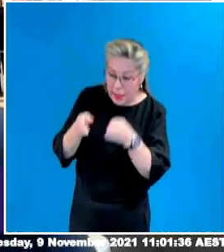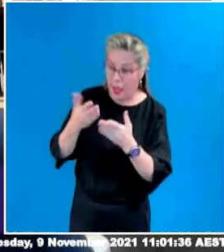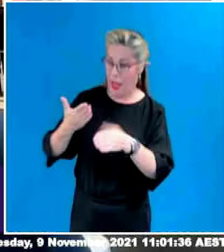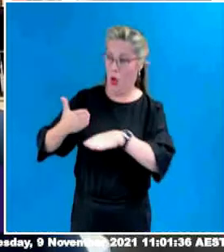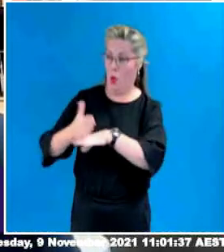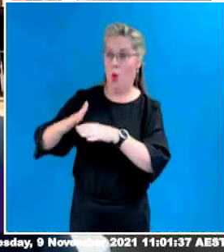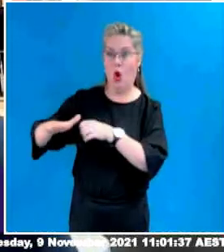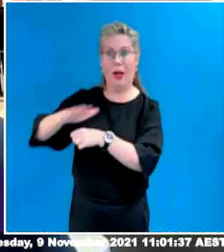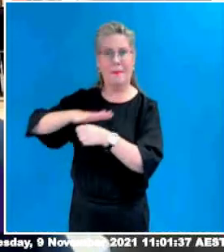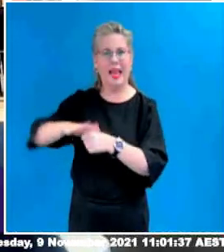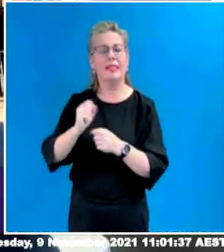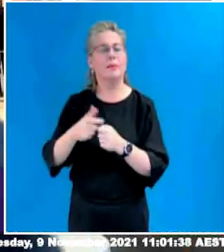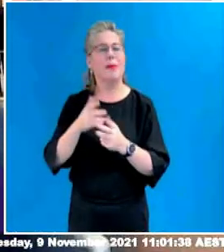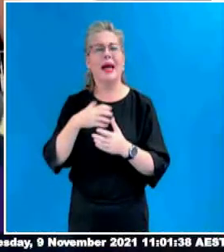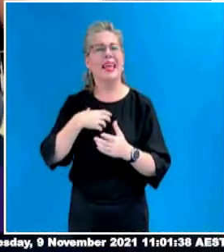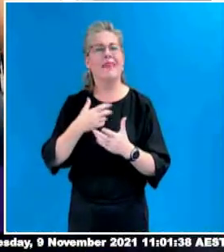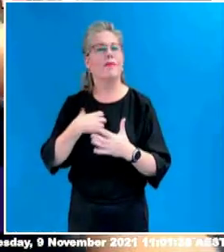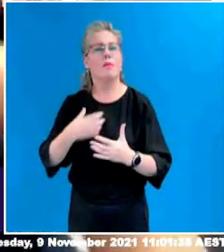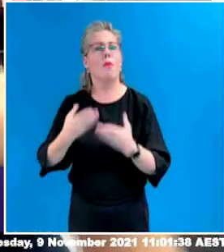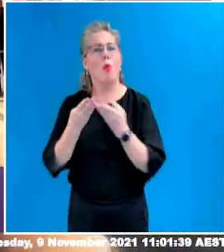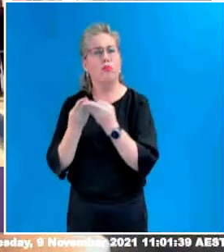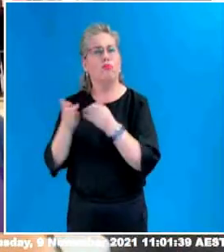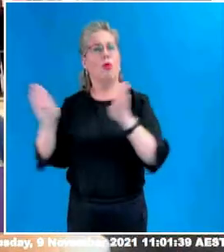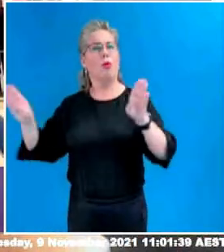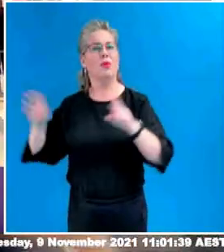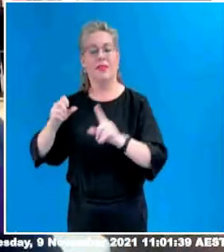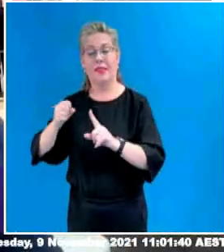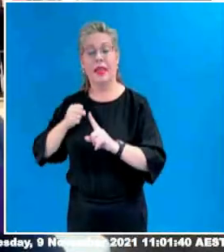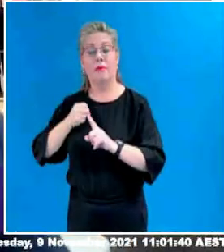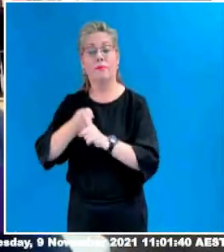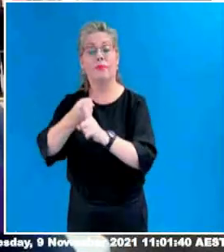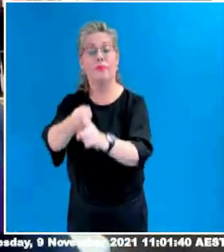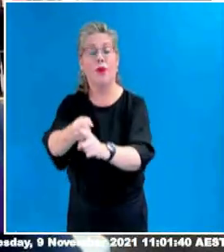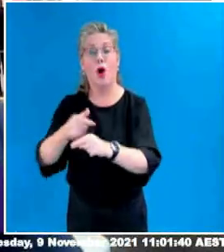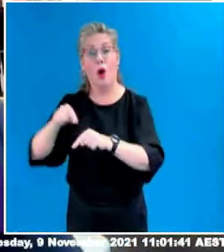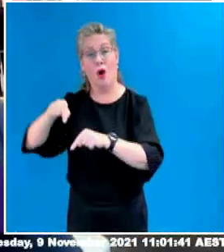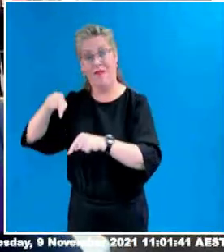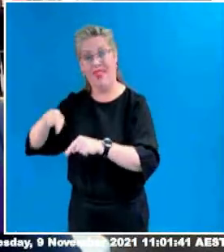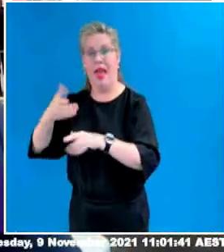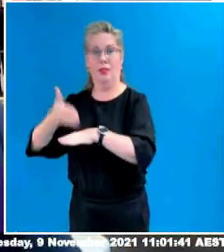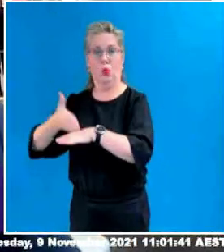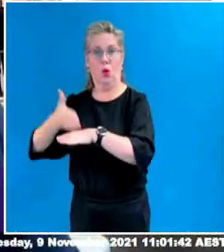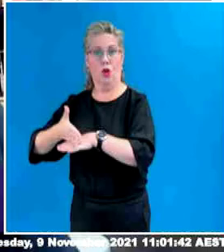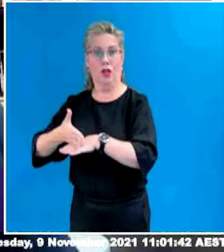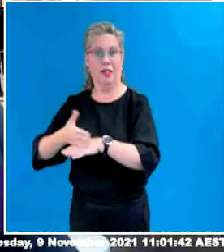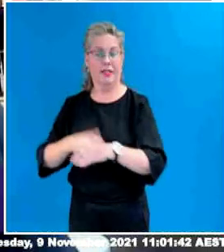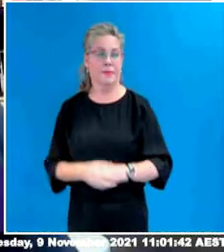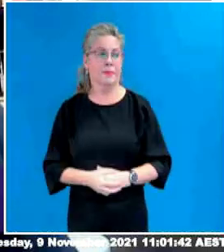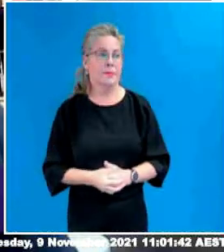I want to briefly ask you about the outline and the operation of the Guiding Principles.